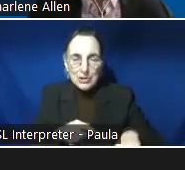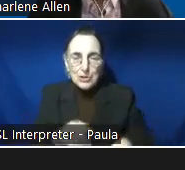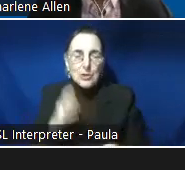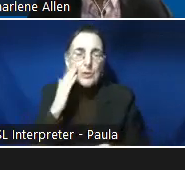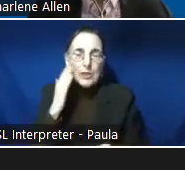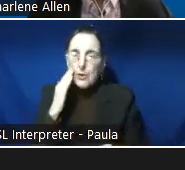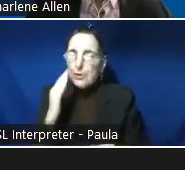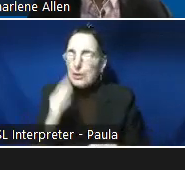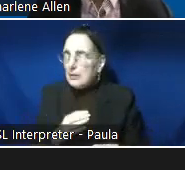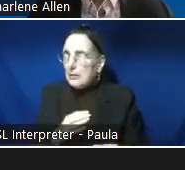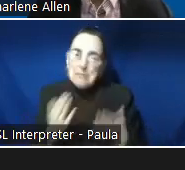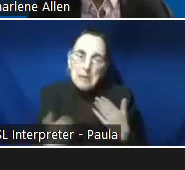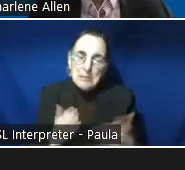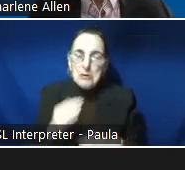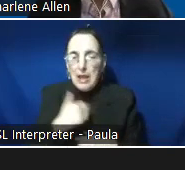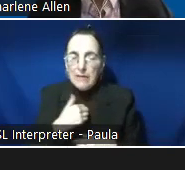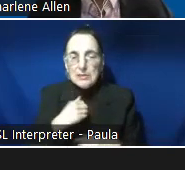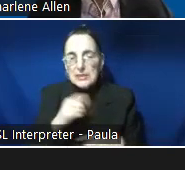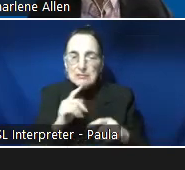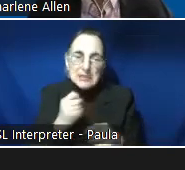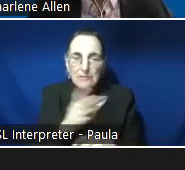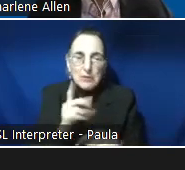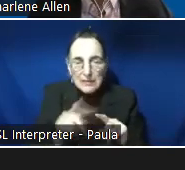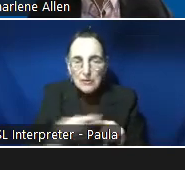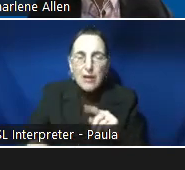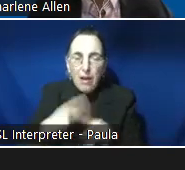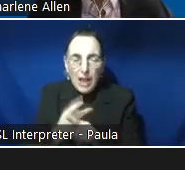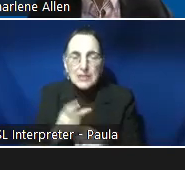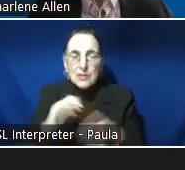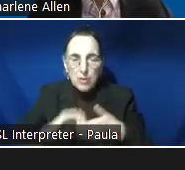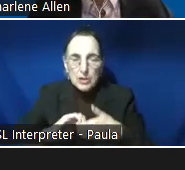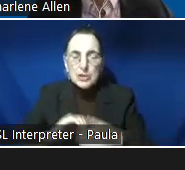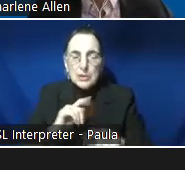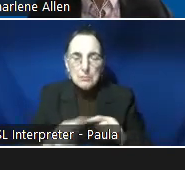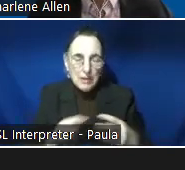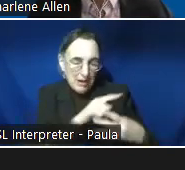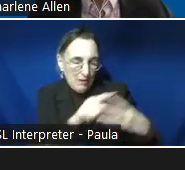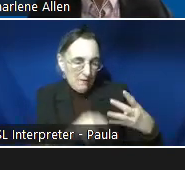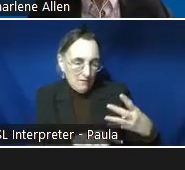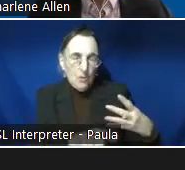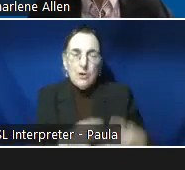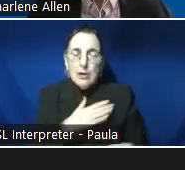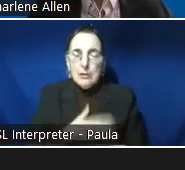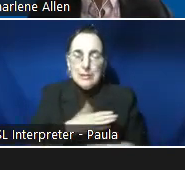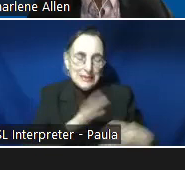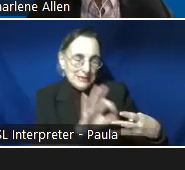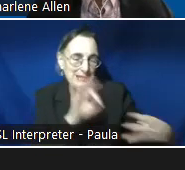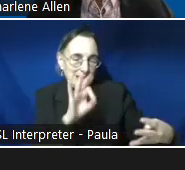may have more than one type of partnership ongoing, but please select the best option.